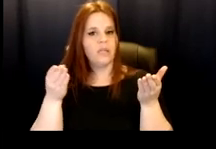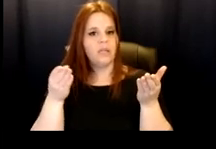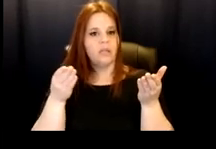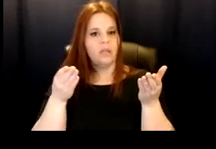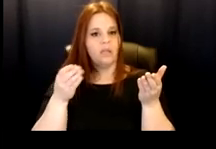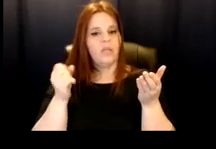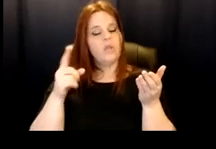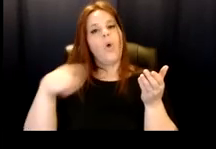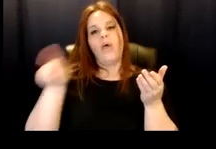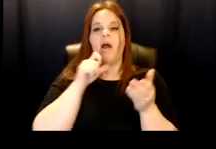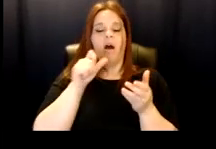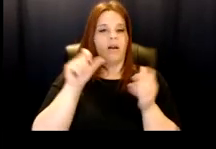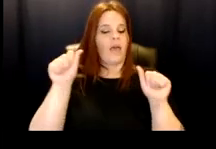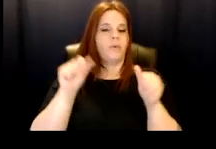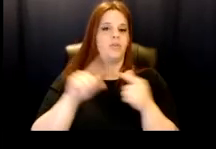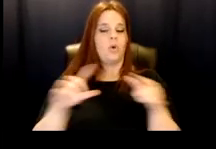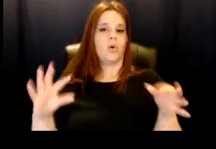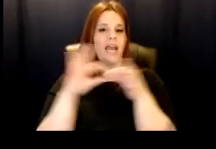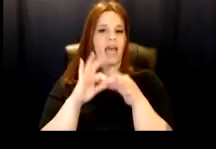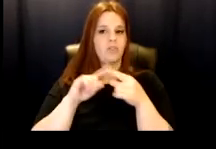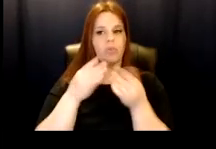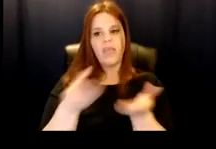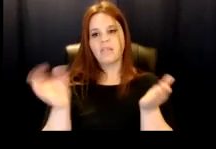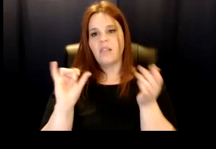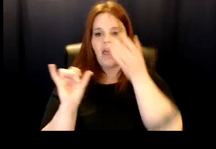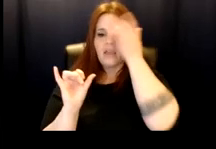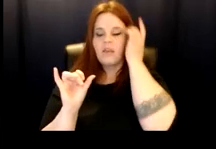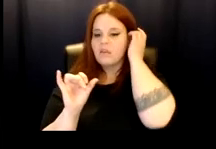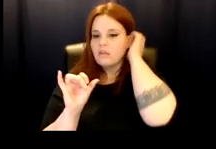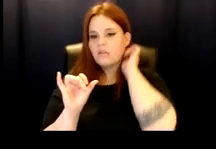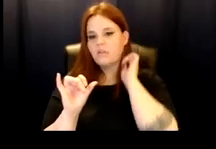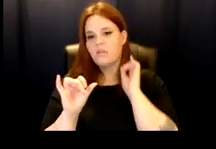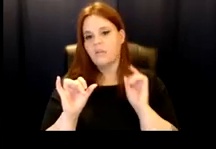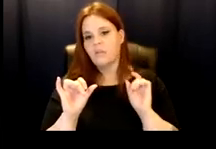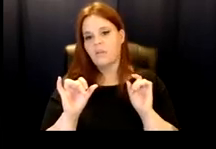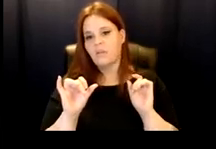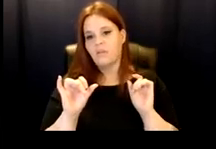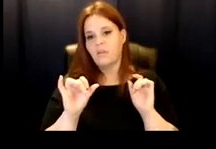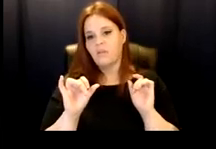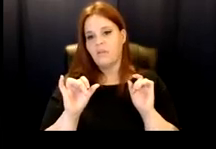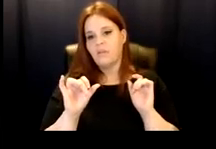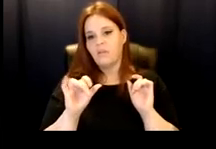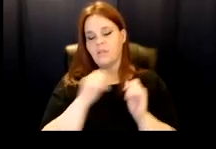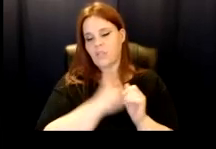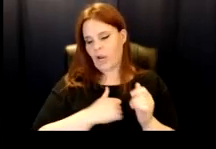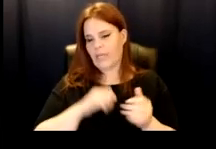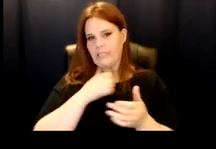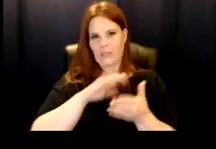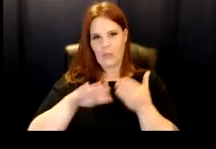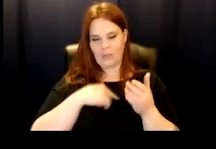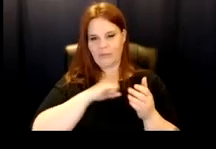are not able to connect to things like, sorry excuse me, they are not able to connect to